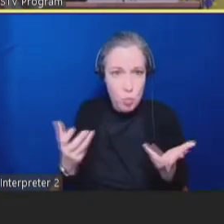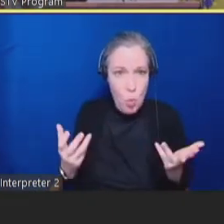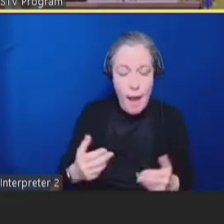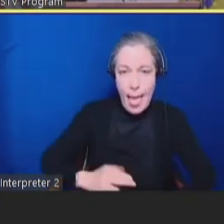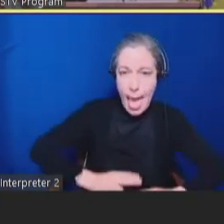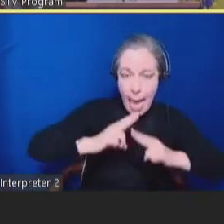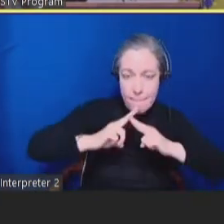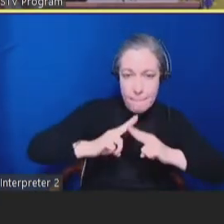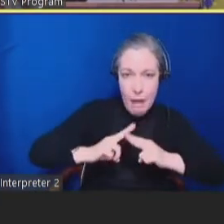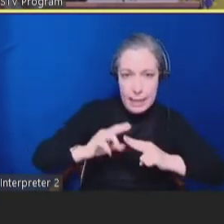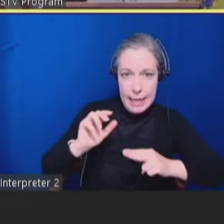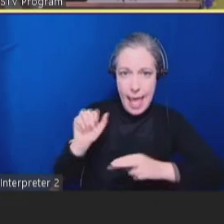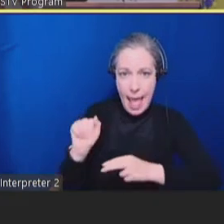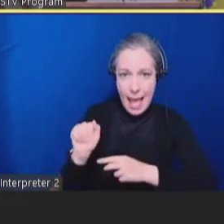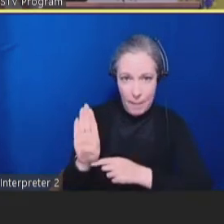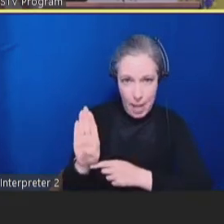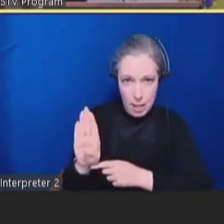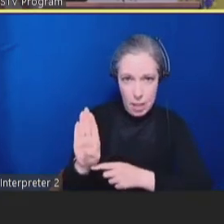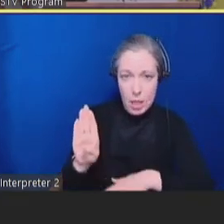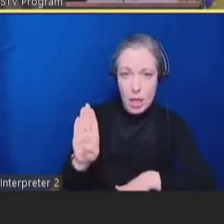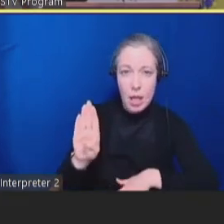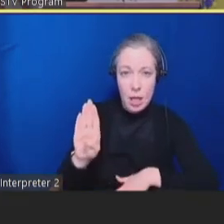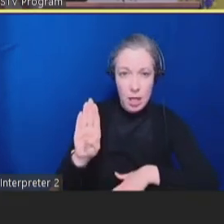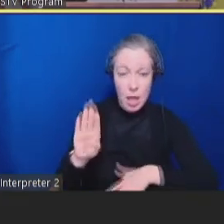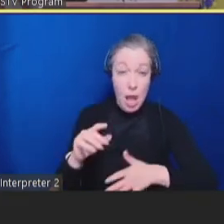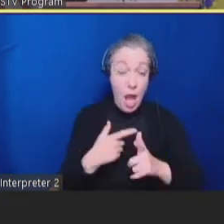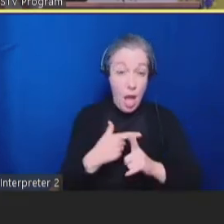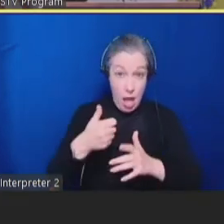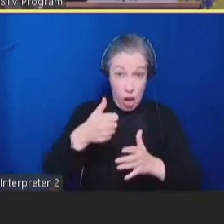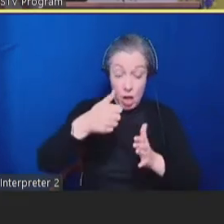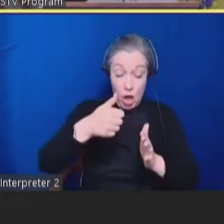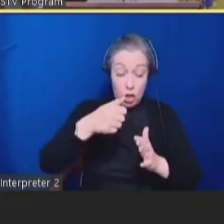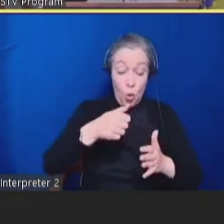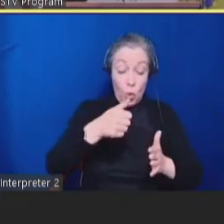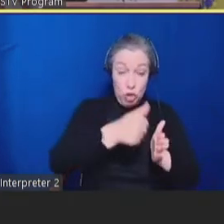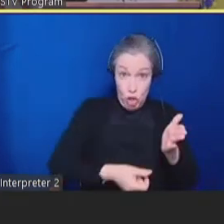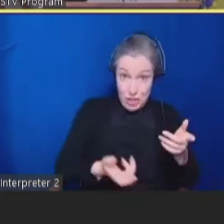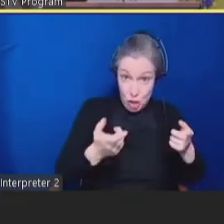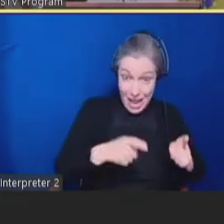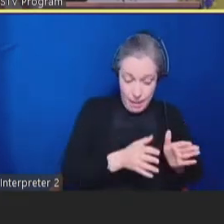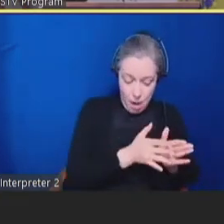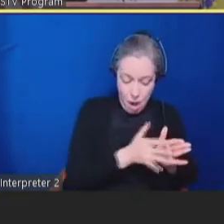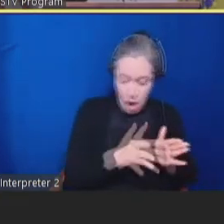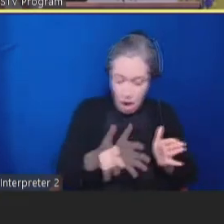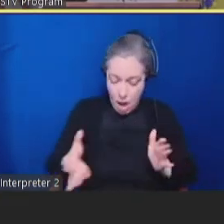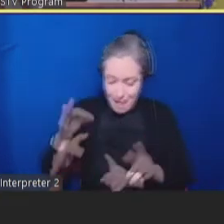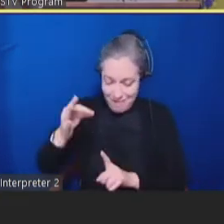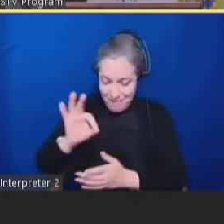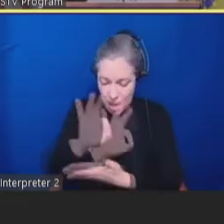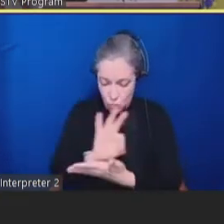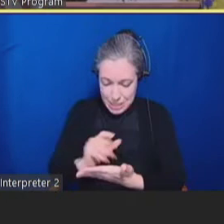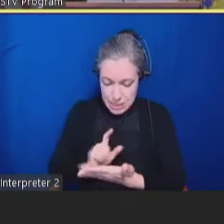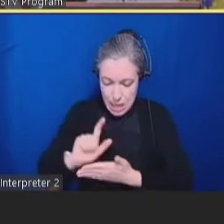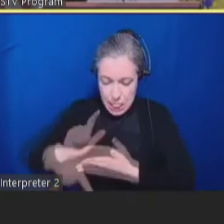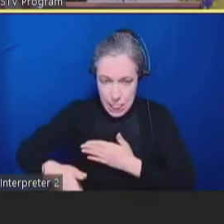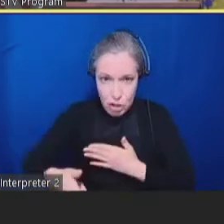at nine weeks after surgery, the first of eight consecutive priming doses of their custom vaccine,